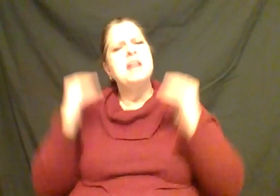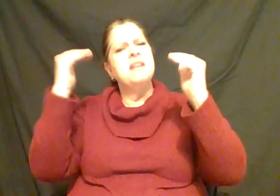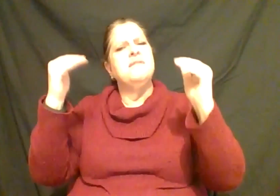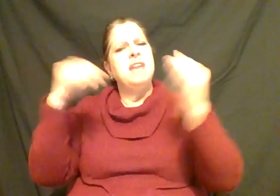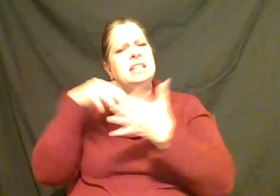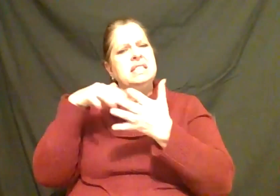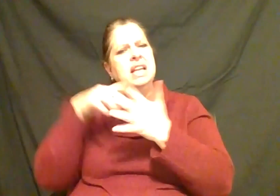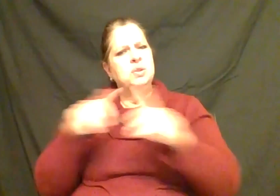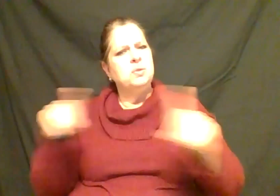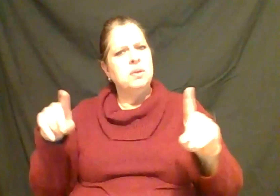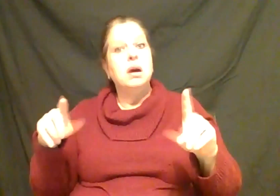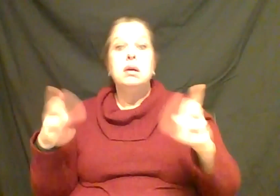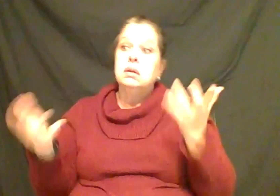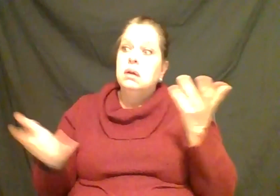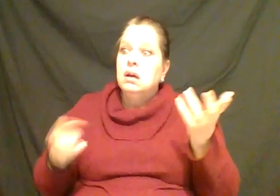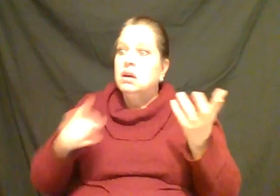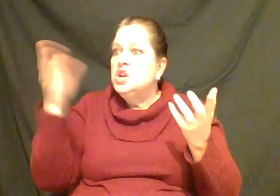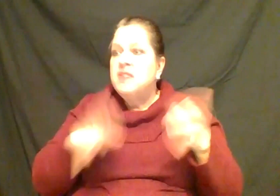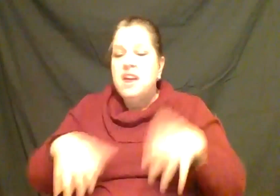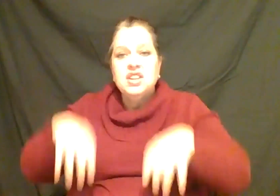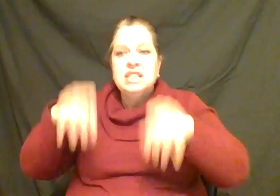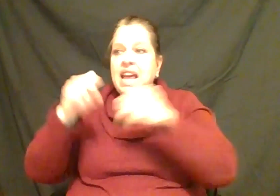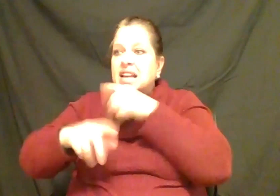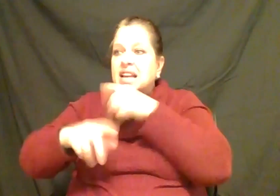and we tell them well you've never taken a world language and you need